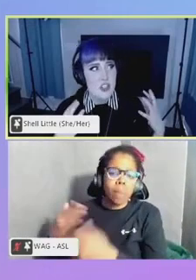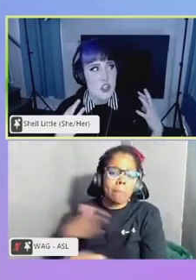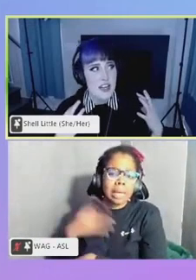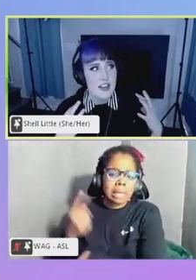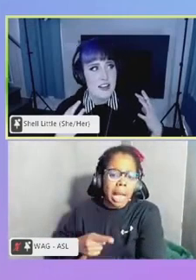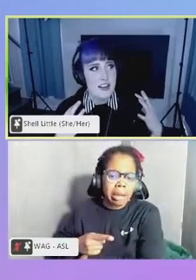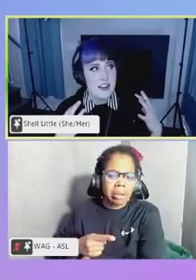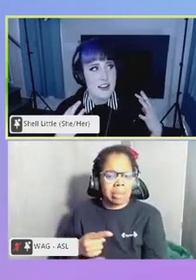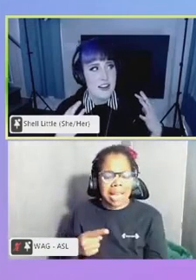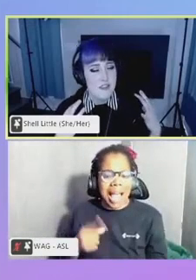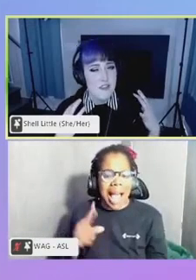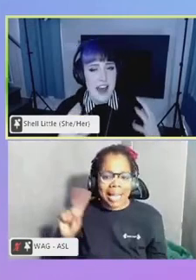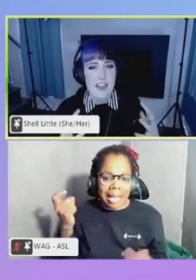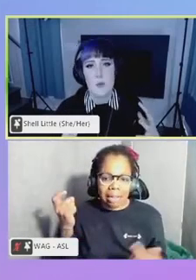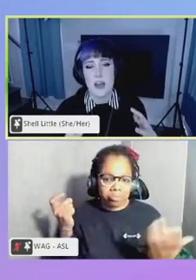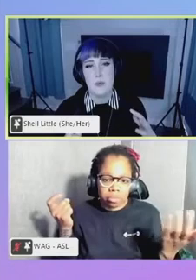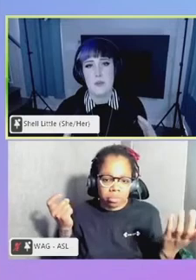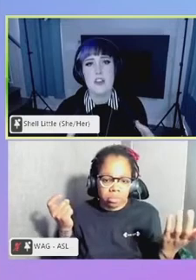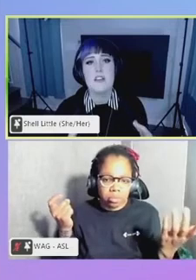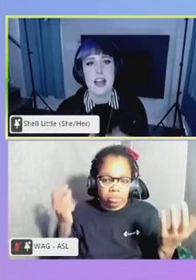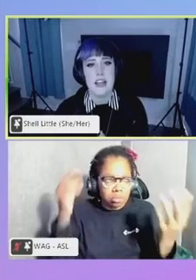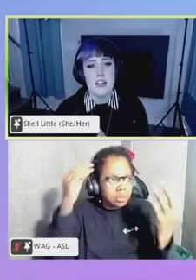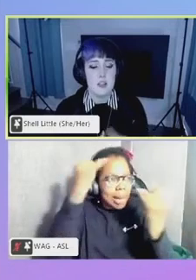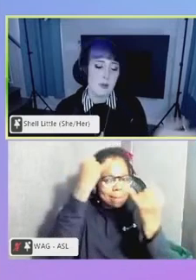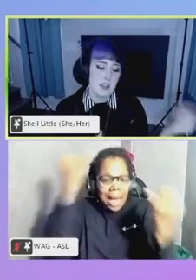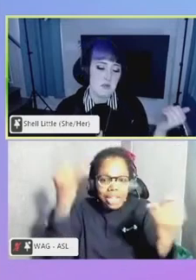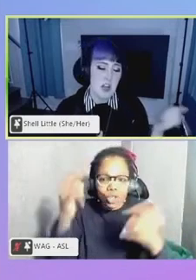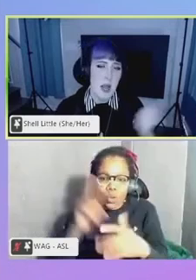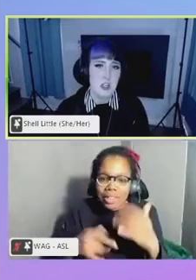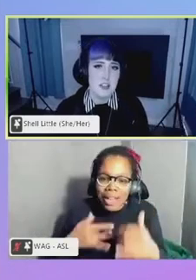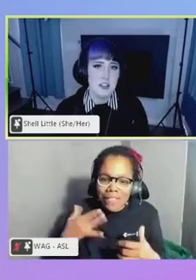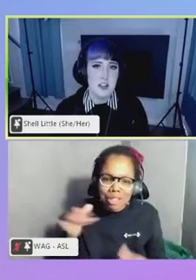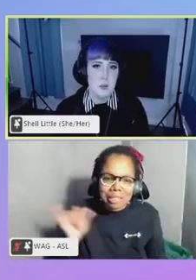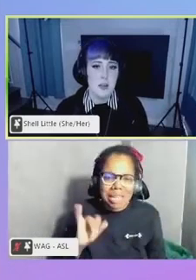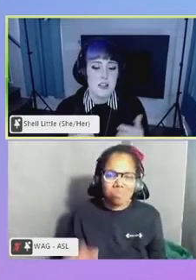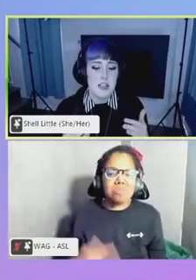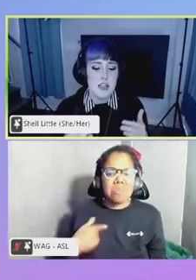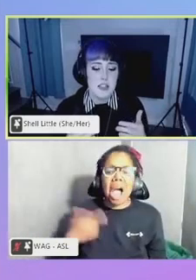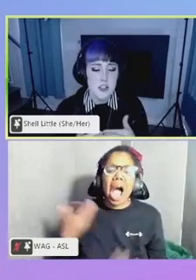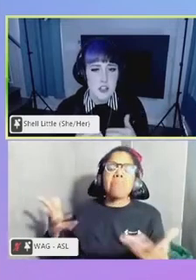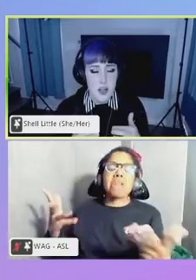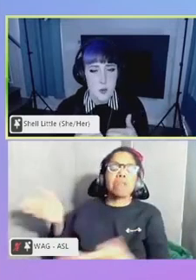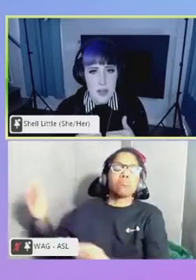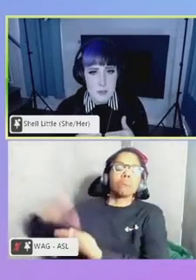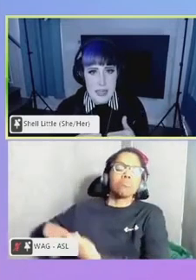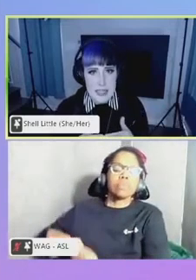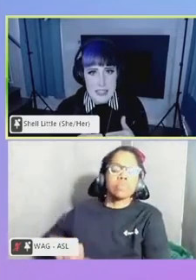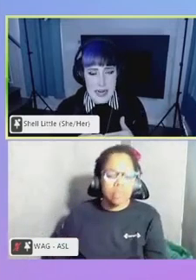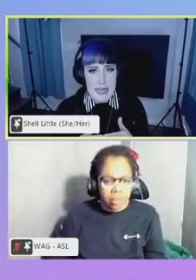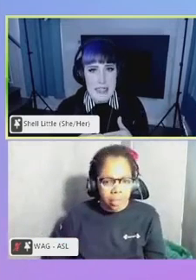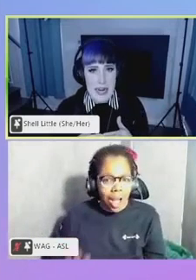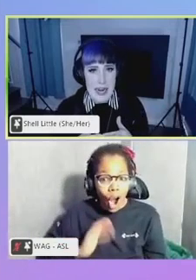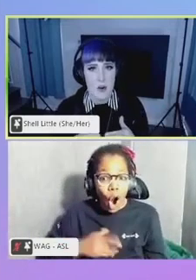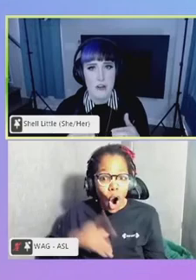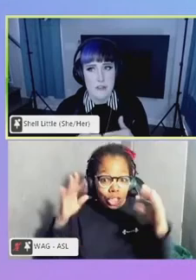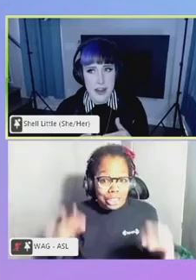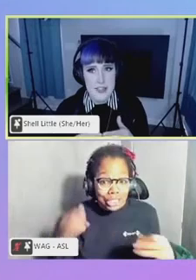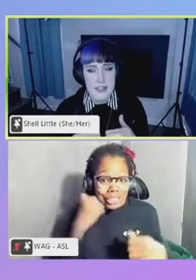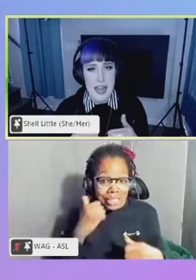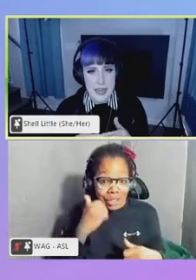gosh, I just shut my laptop and I turn it off it and I'm good to go. And, you know, I go about my day and I just